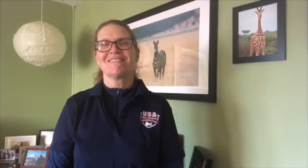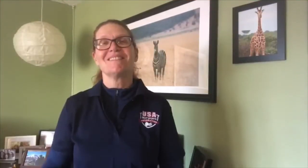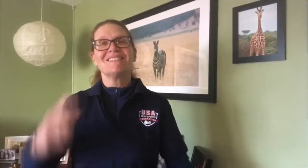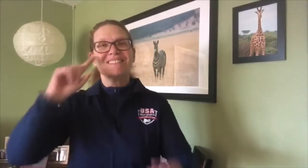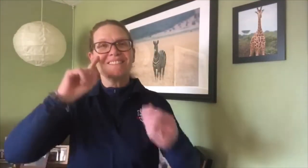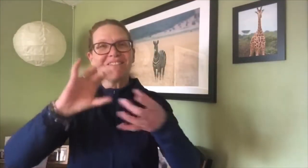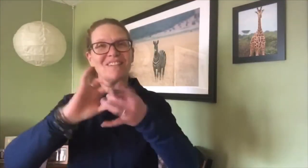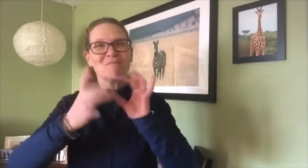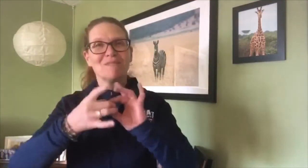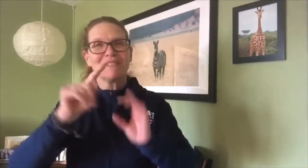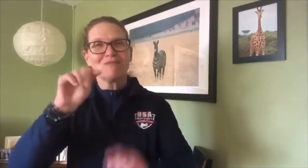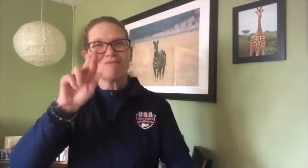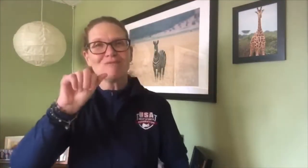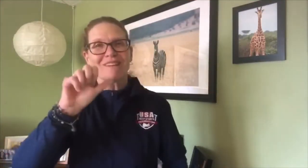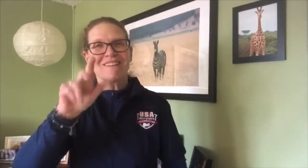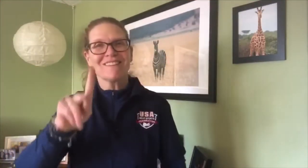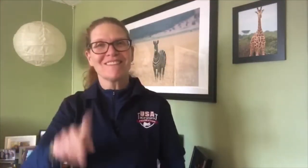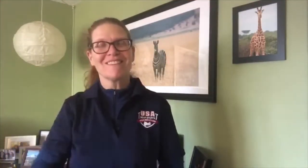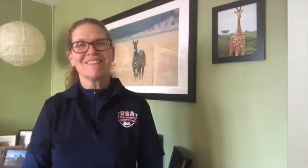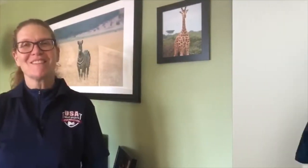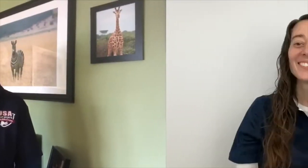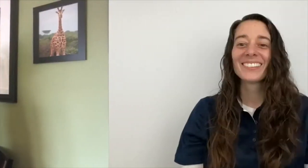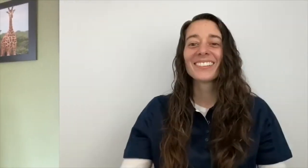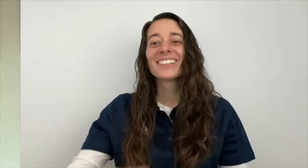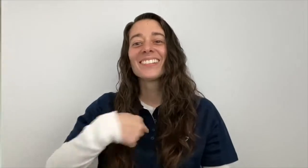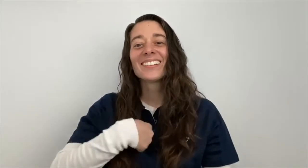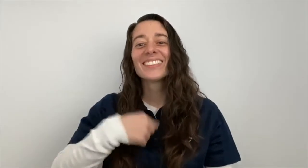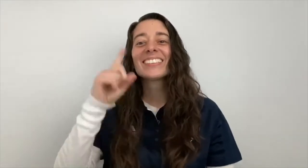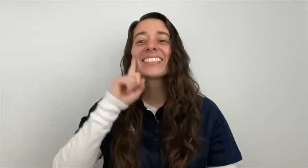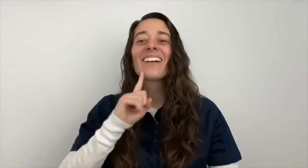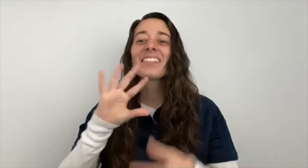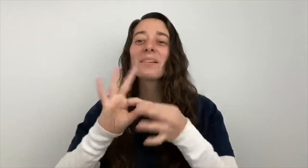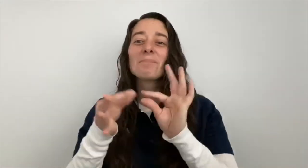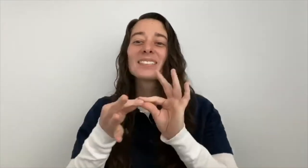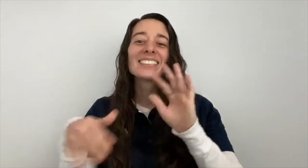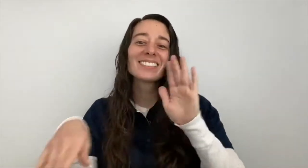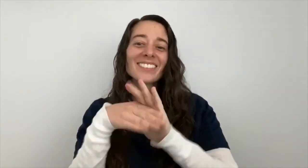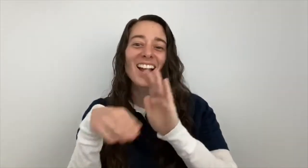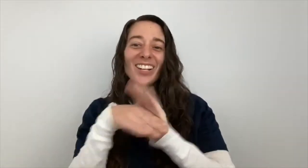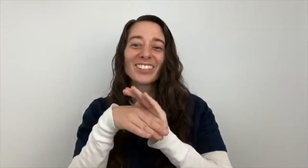I am a Deaflympian, Track I am a Deaflympian, Soccer